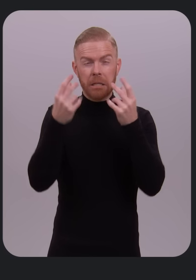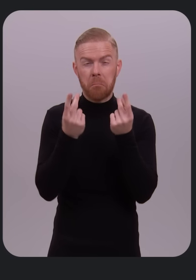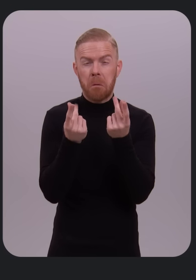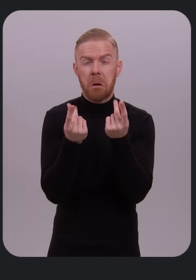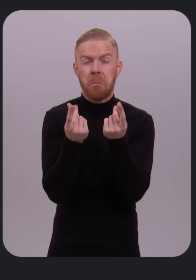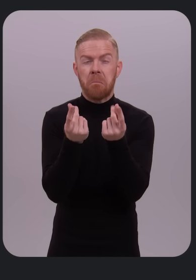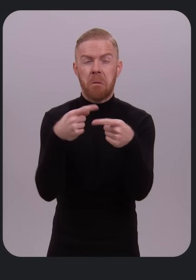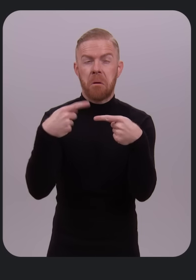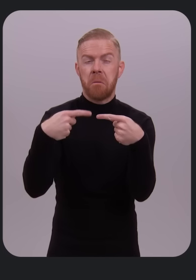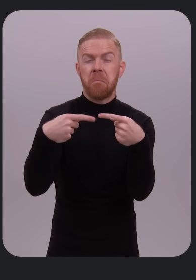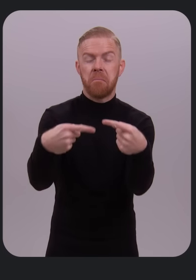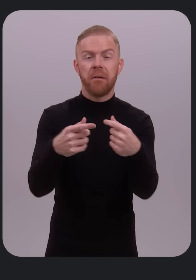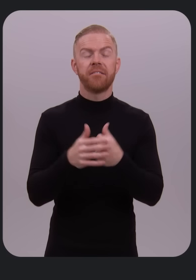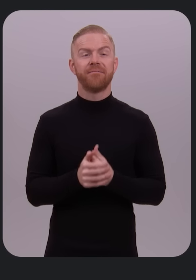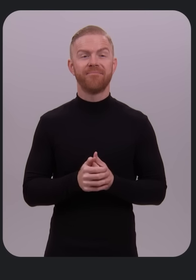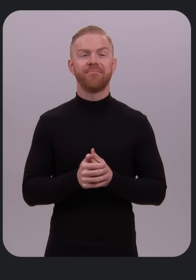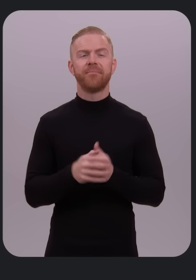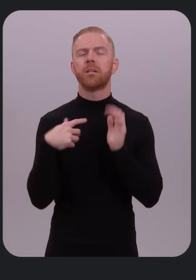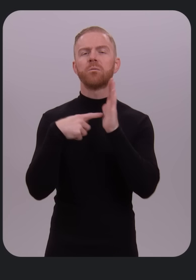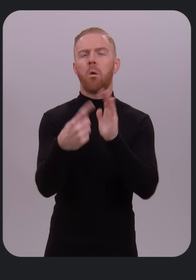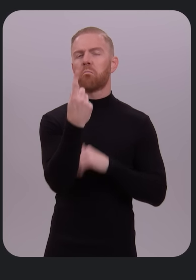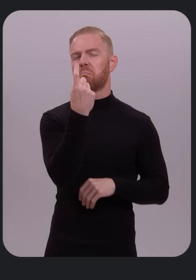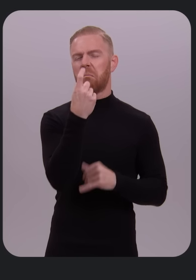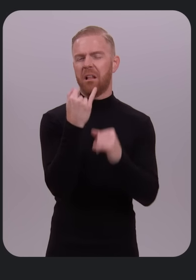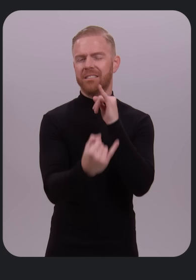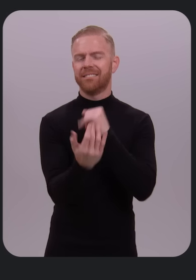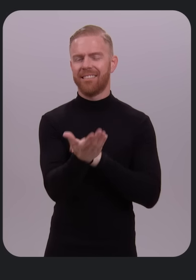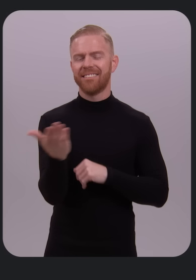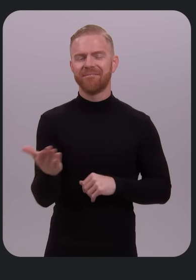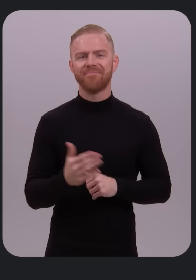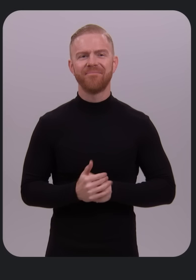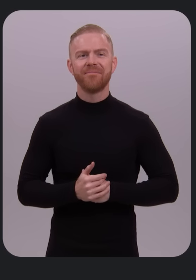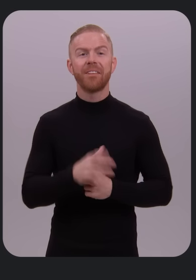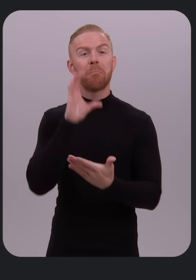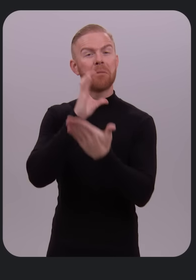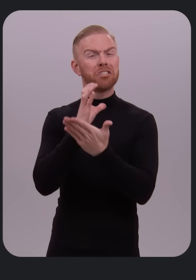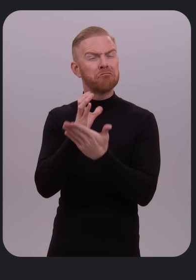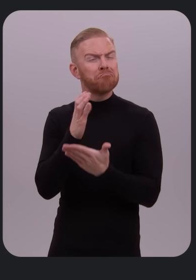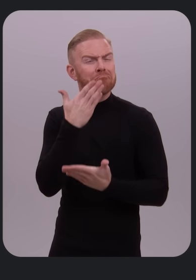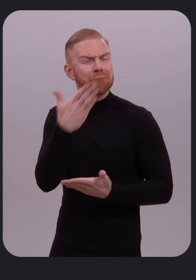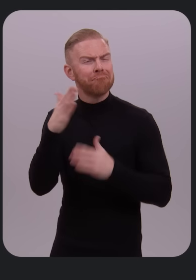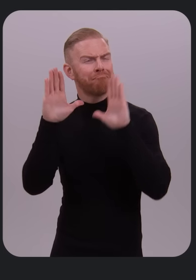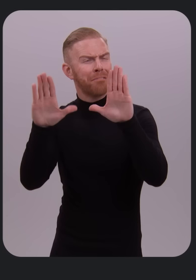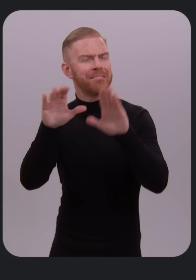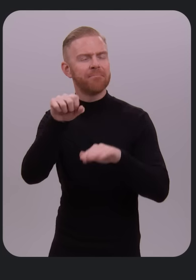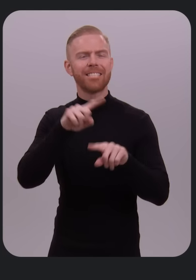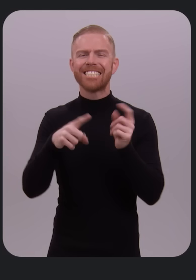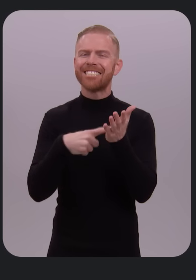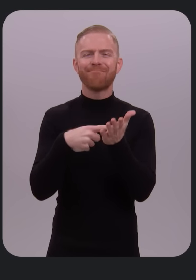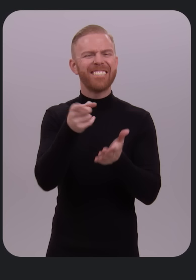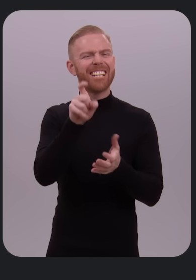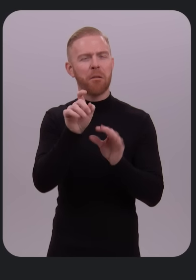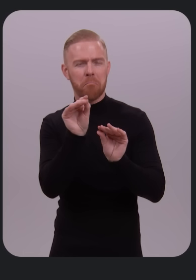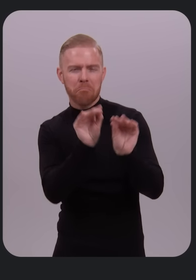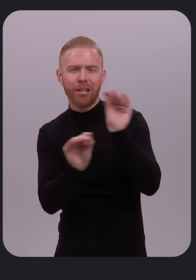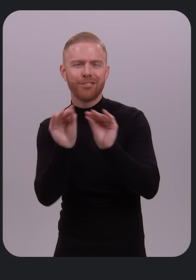All right, I want to show you one last thing. Images are incredible. But sometimes you need motion and sound